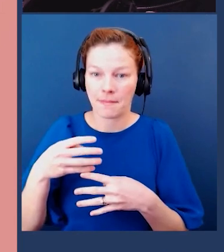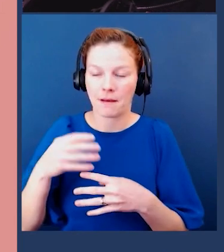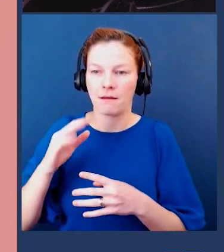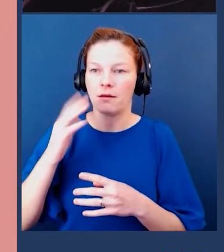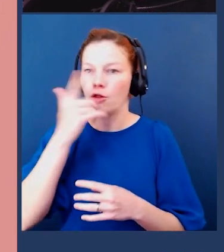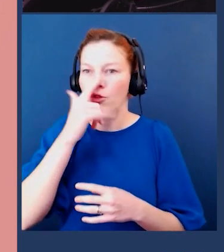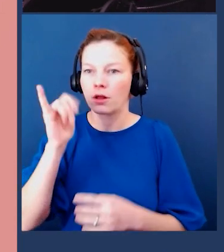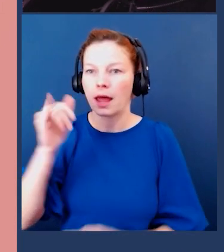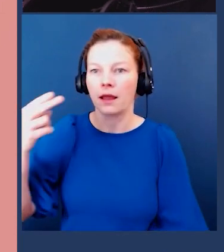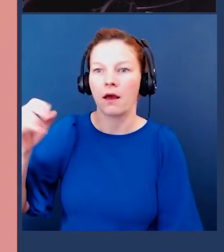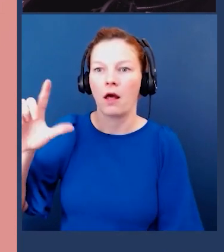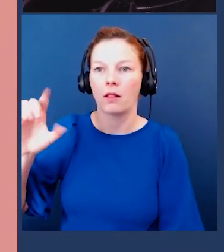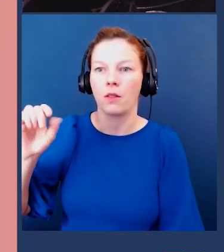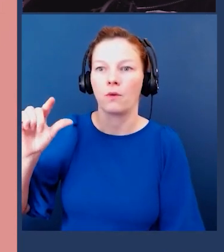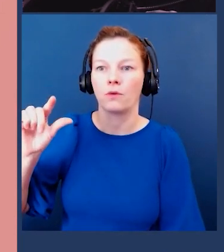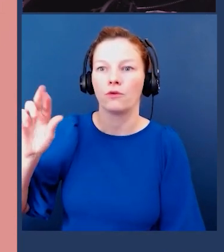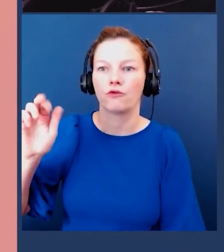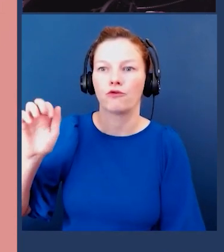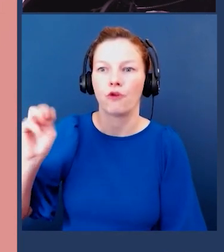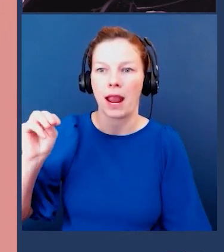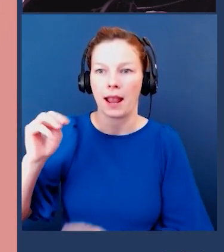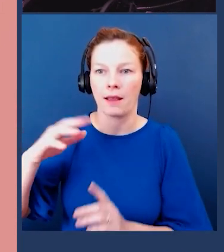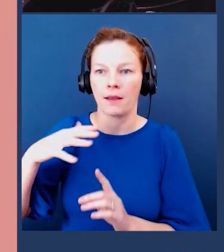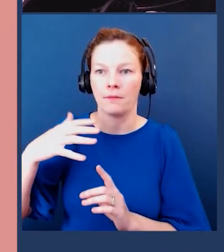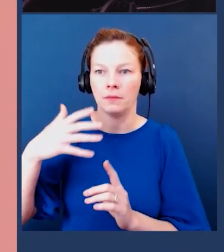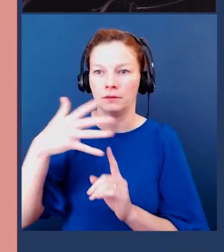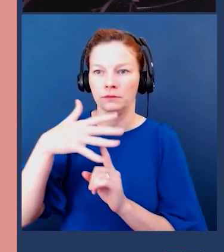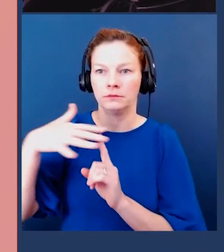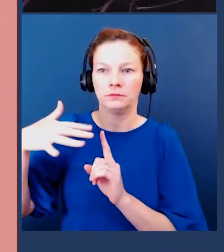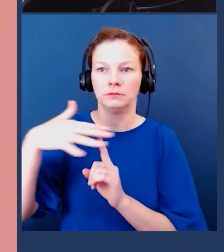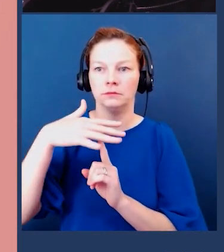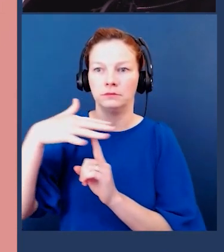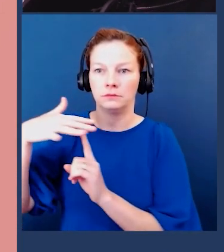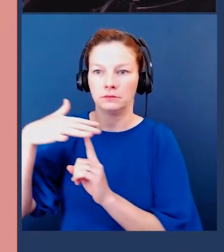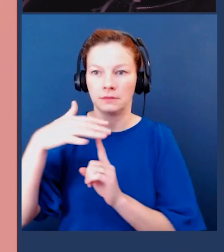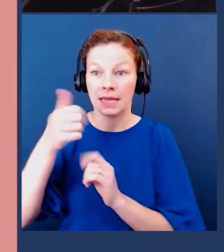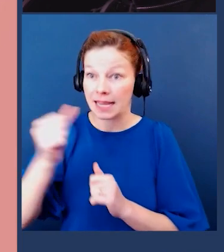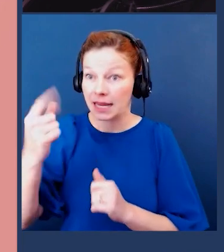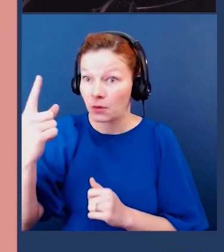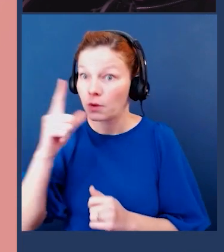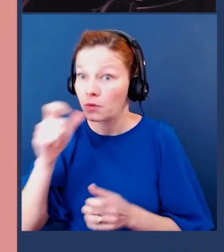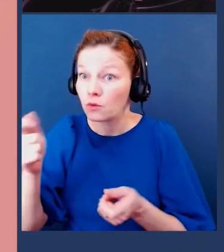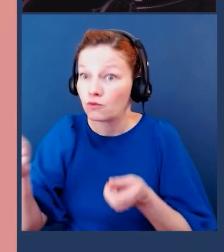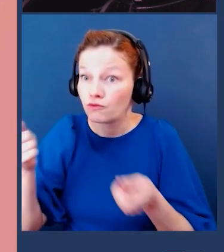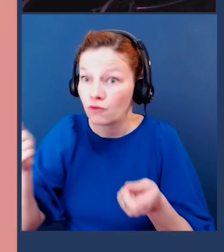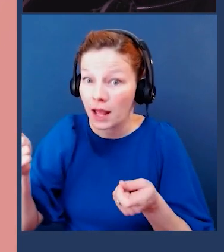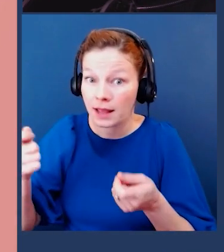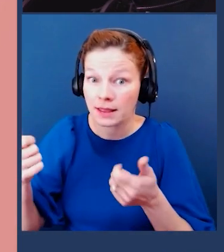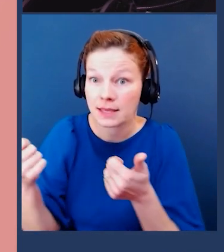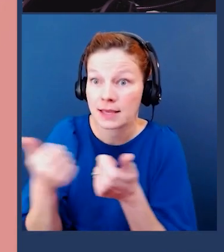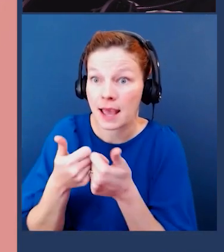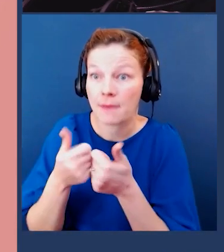so anyone who run the engine or run the game could also see us as hologram and players